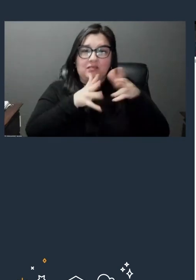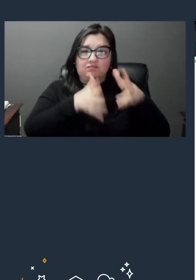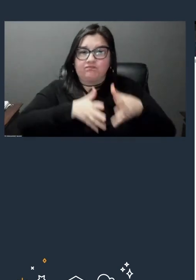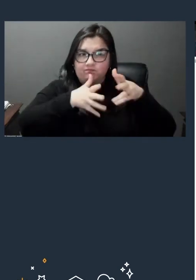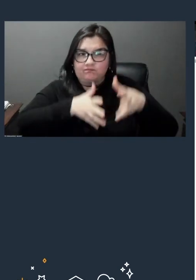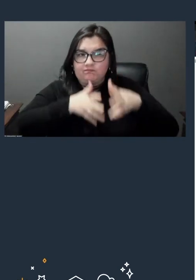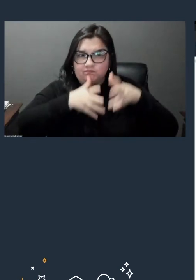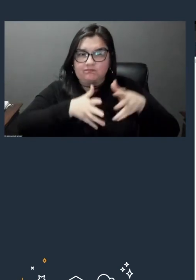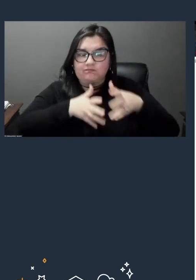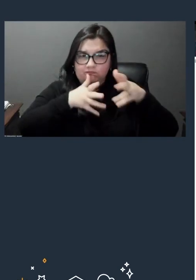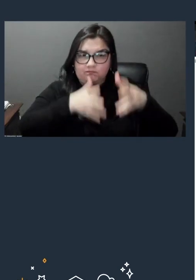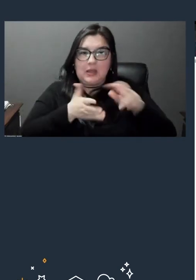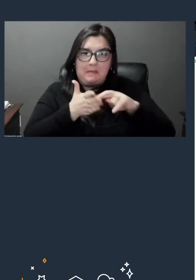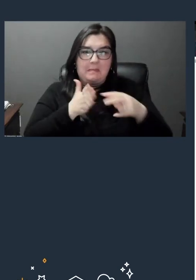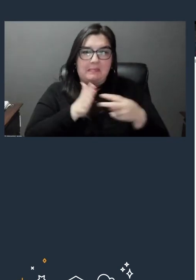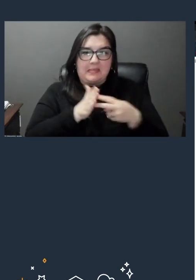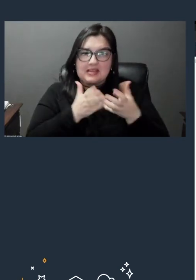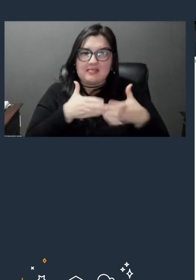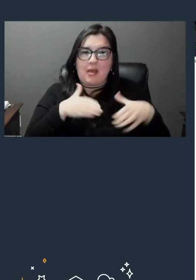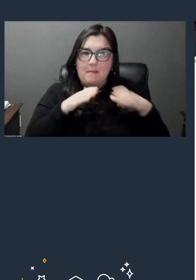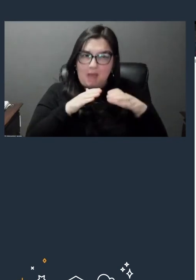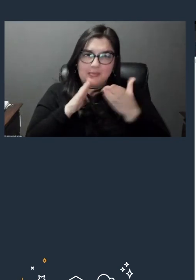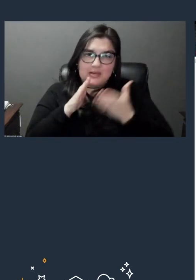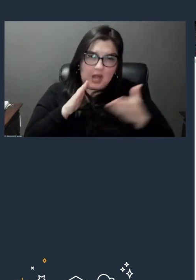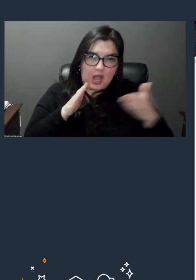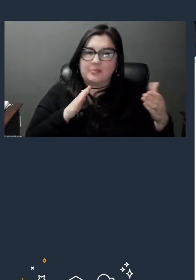that the bucket's objects aren't frequently accessed anymore.